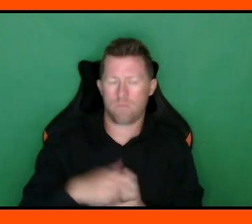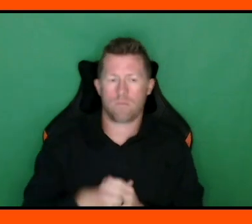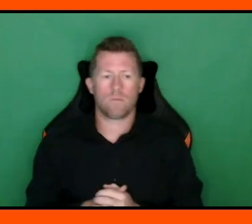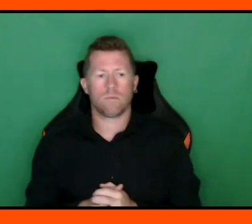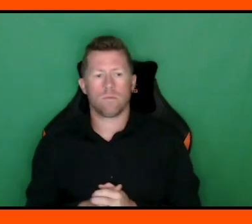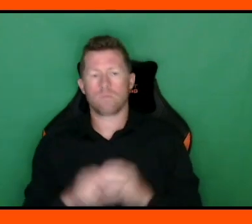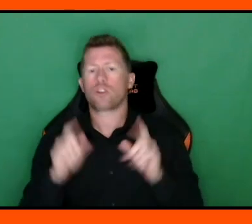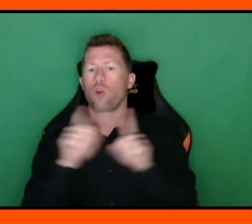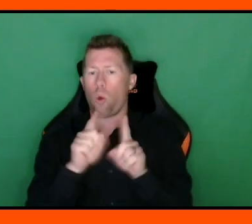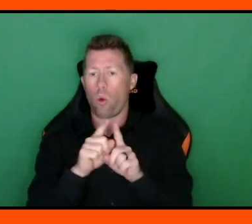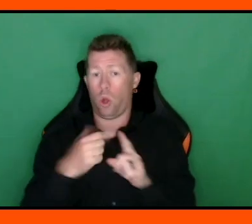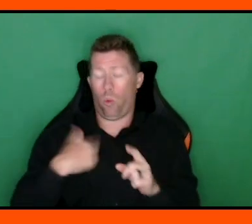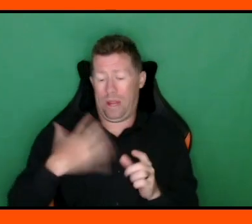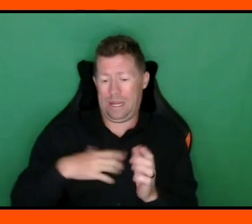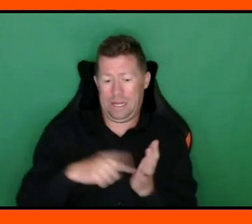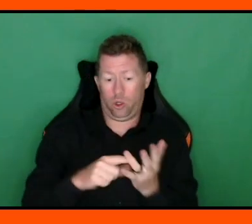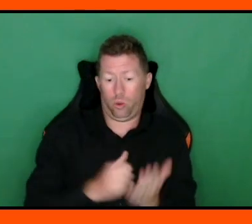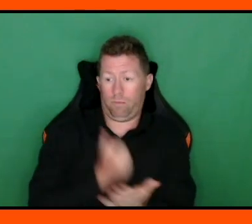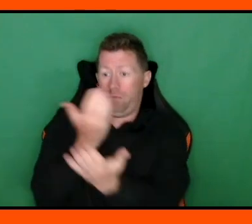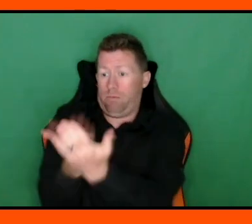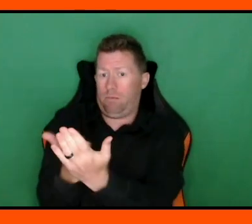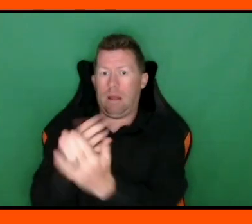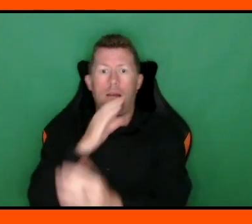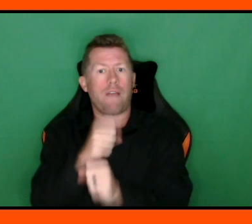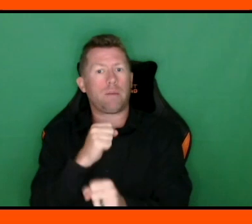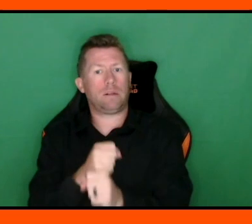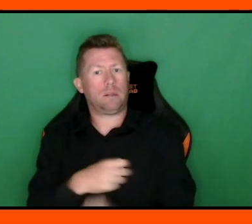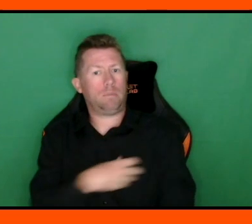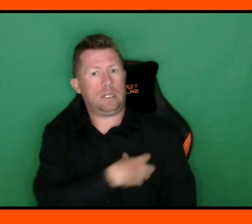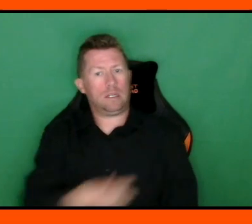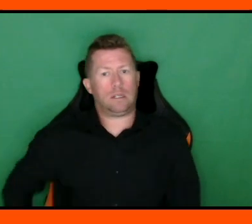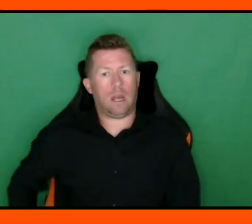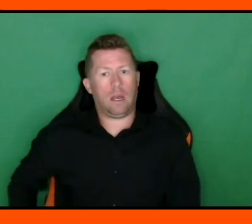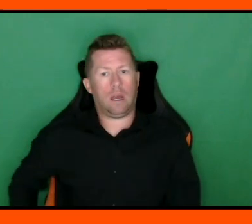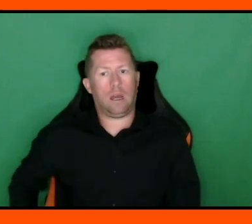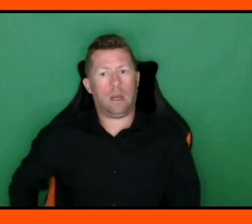and tabling of regulations. It’s really important to note that it is actually the government